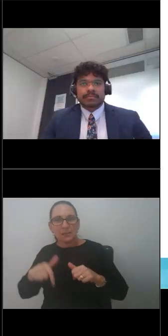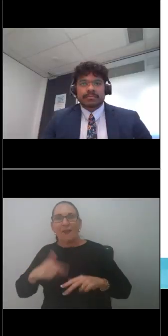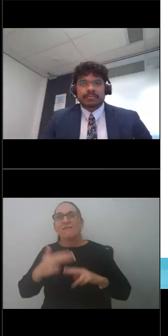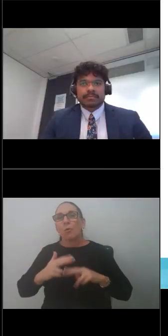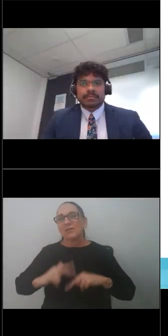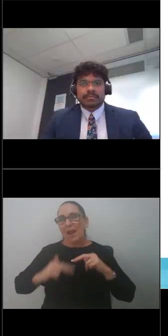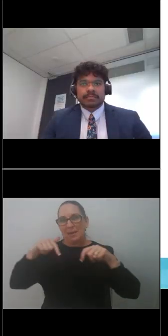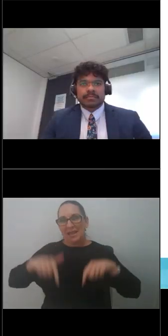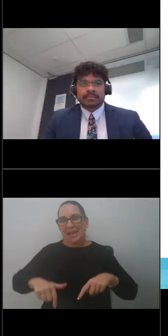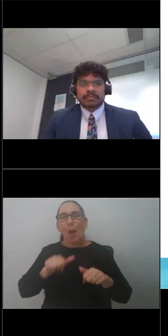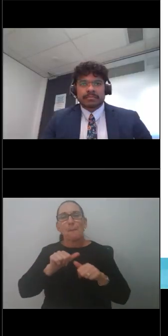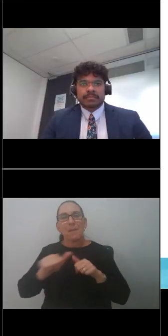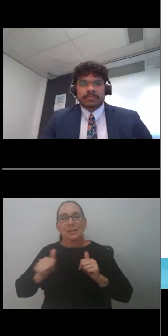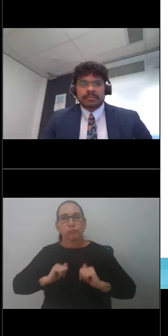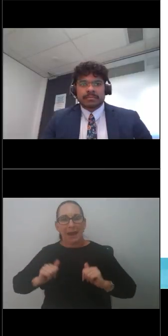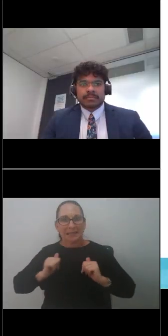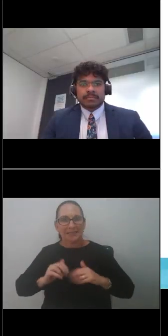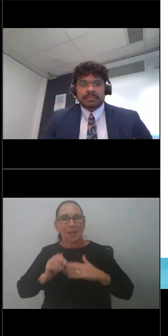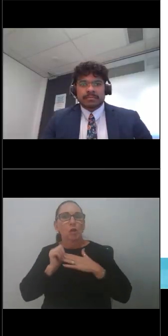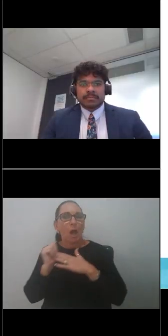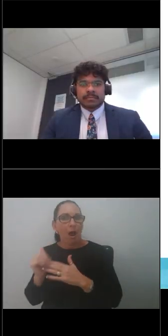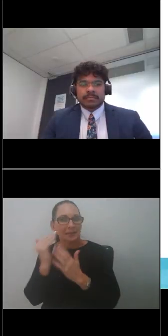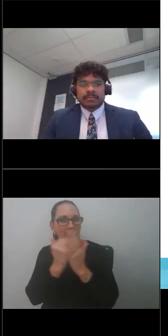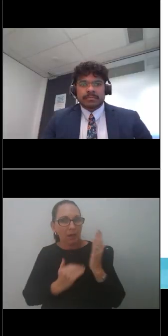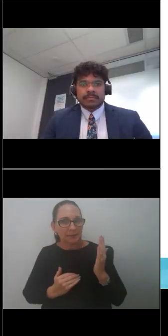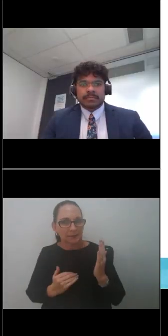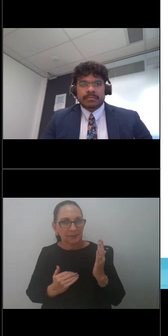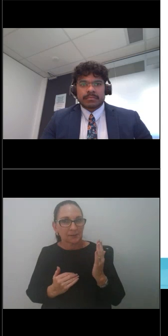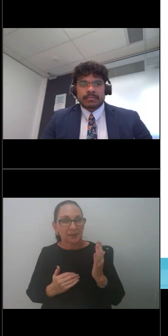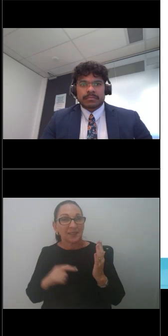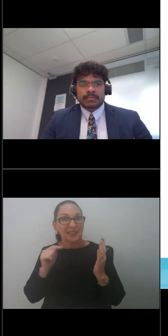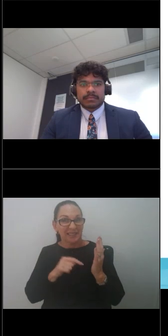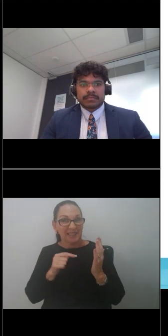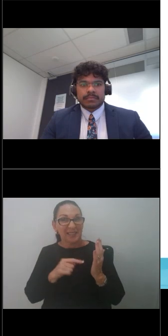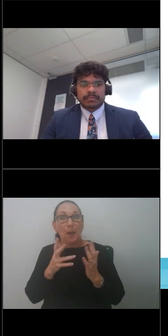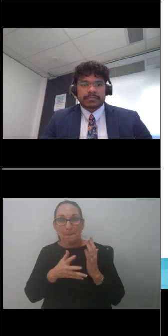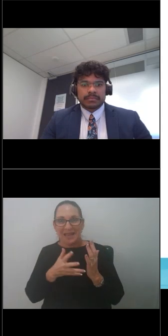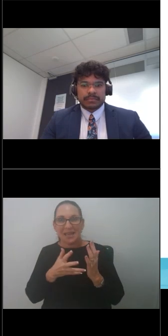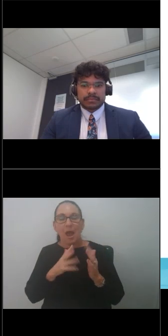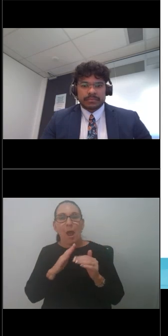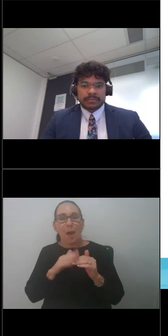of the training yes um and the best practice guidelines is really about using your local